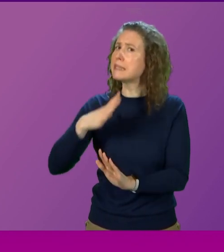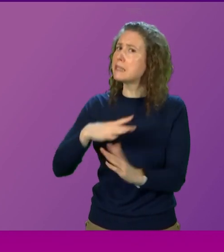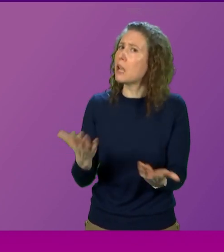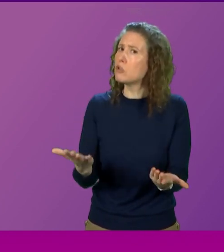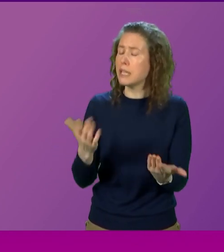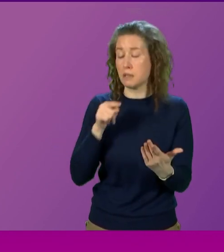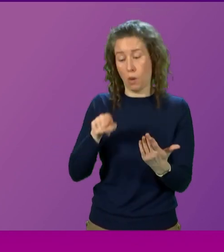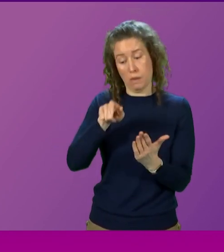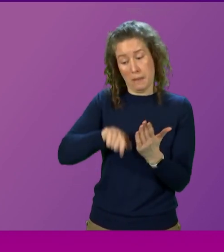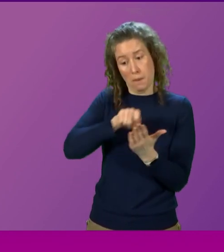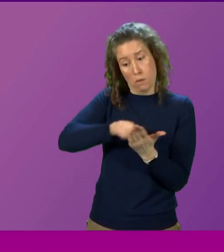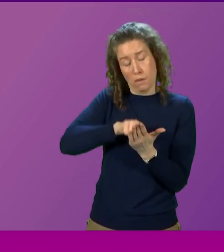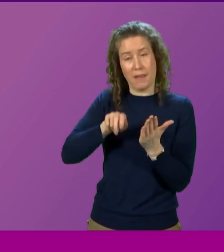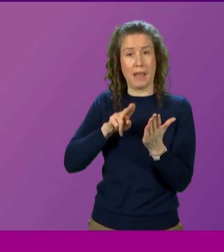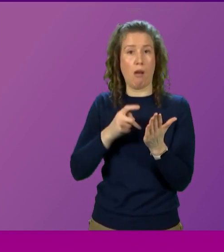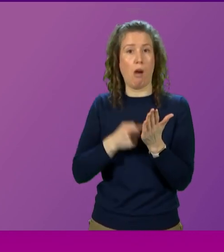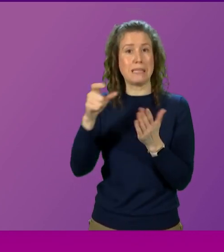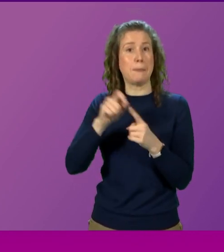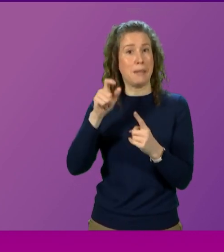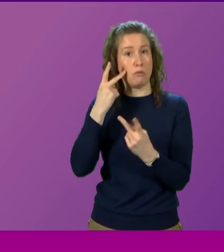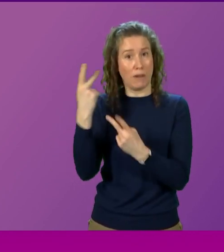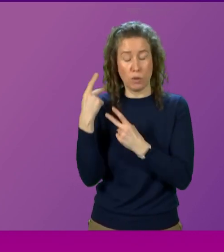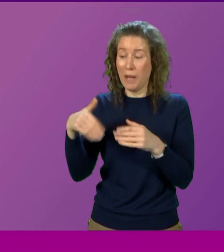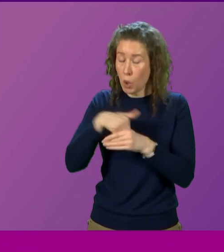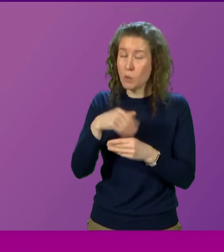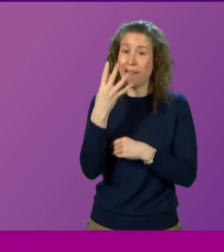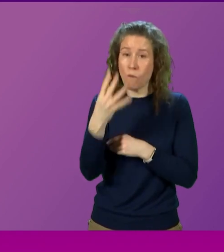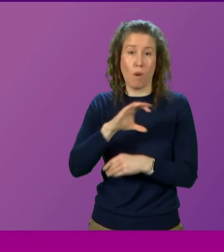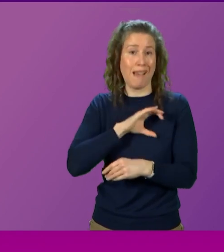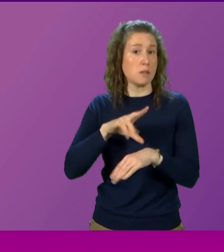The authors of the RCP review included four oncologists and, of course, its findings aligned